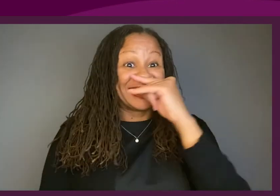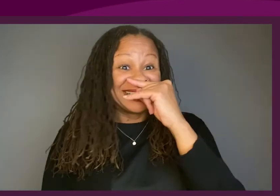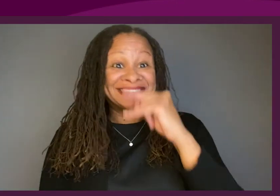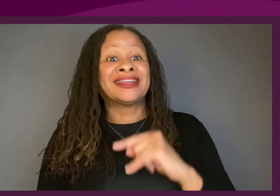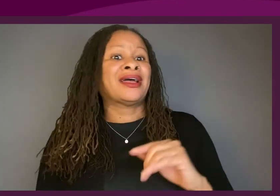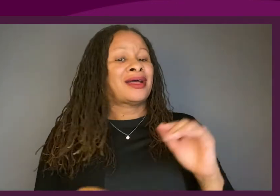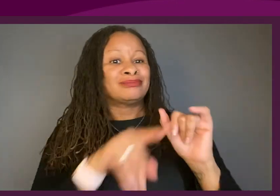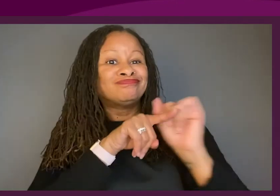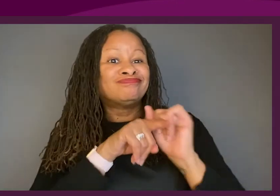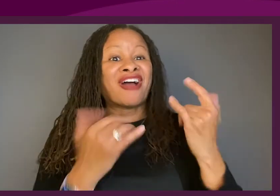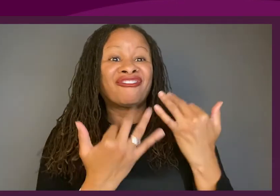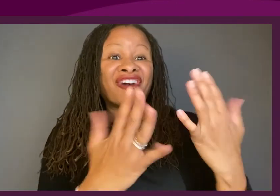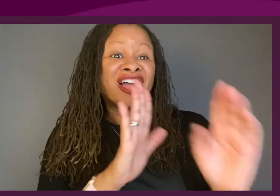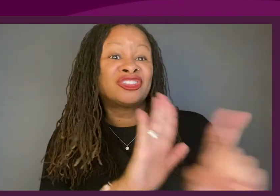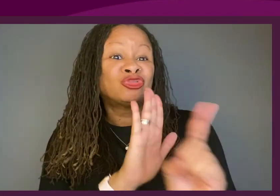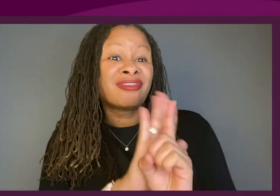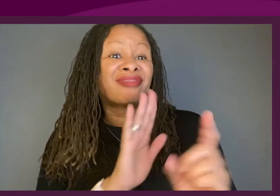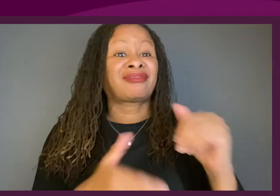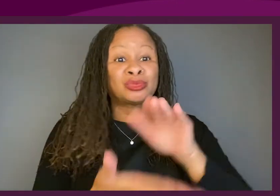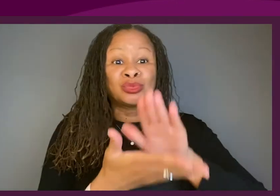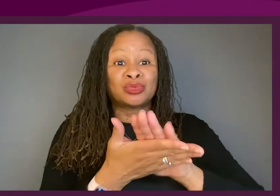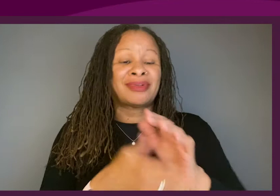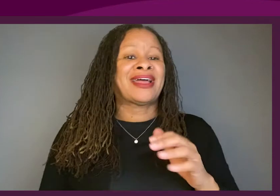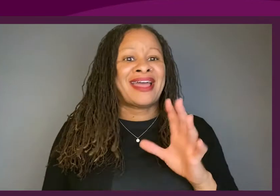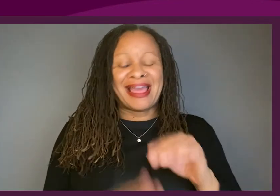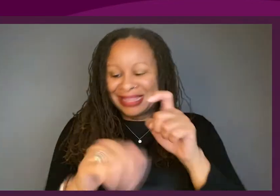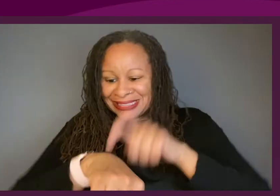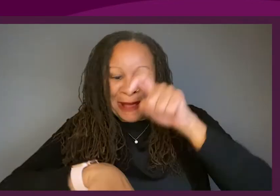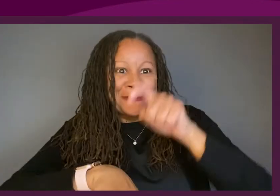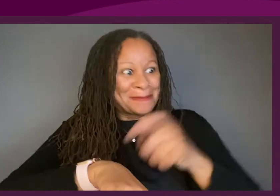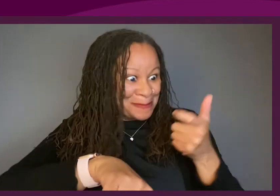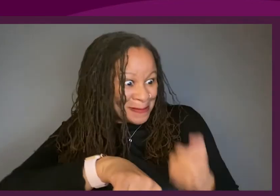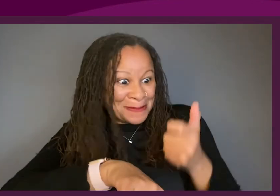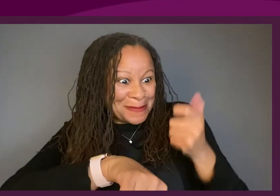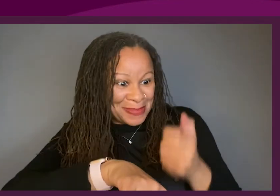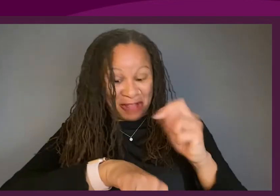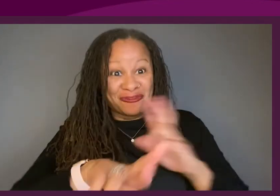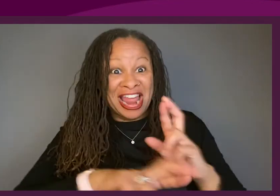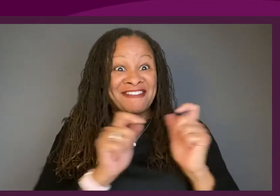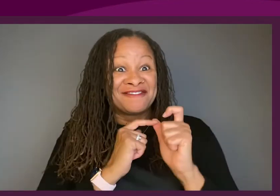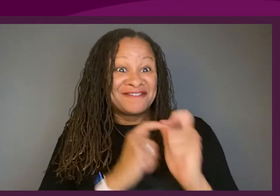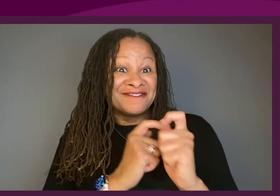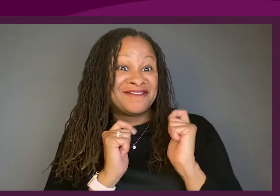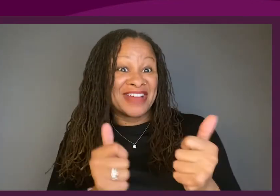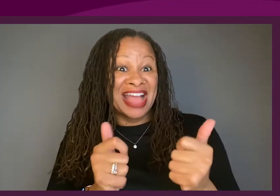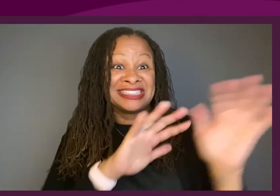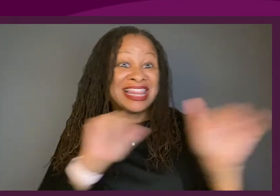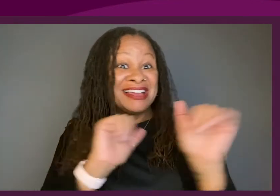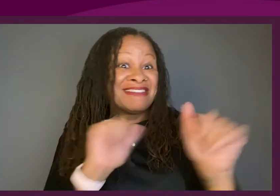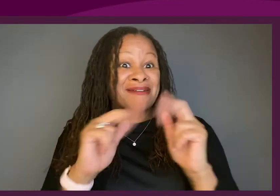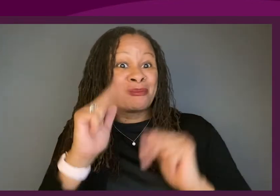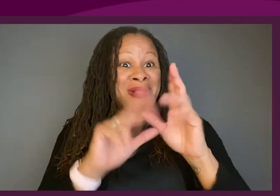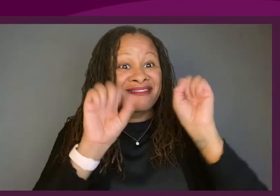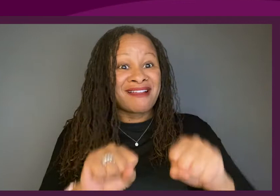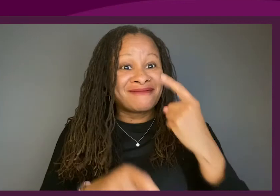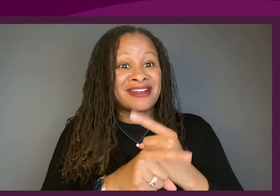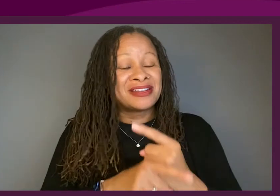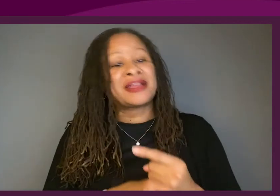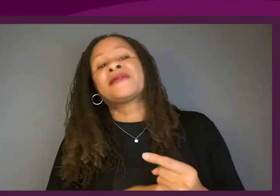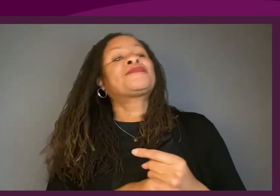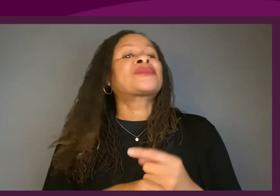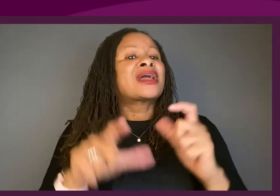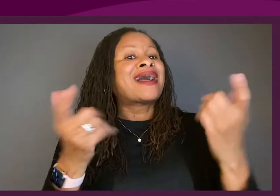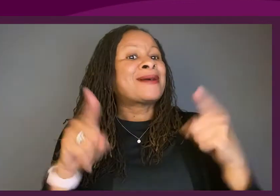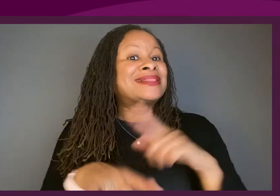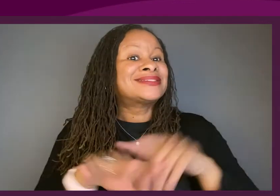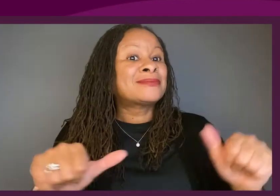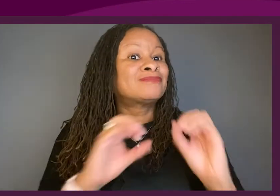and how fast can we get everybody out of the building, we didn't inject the real world